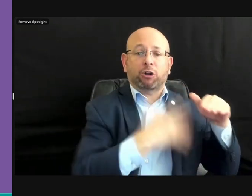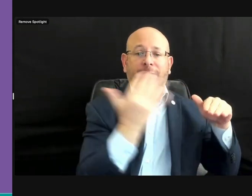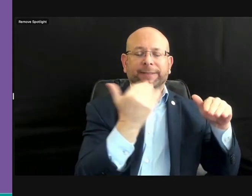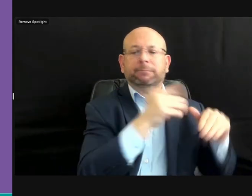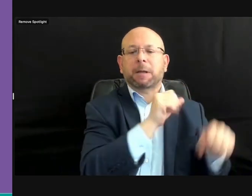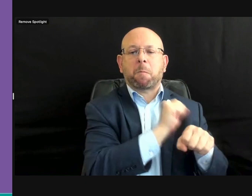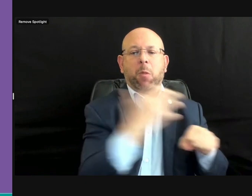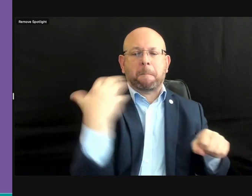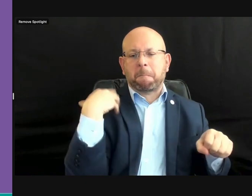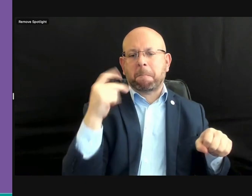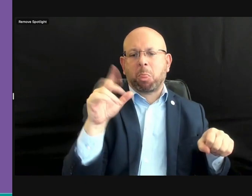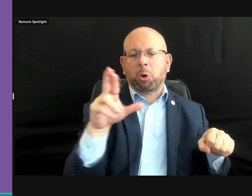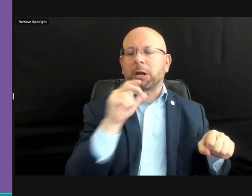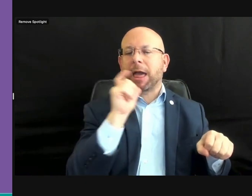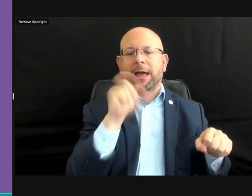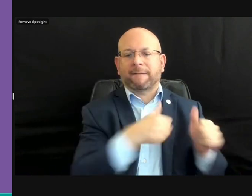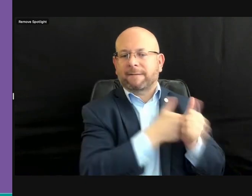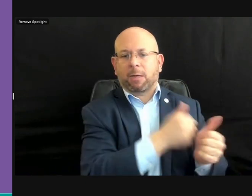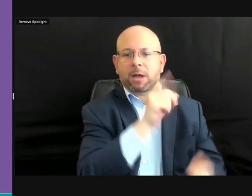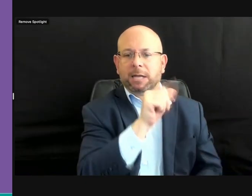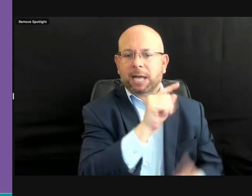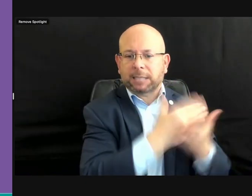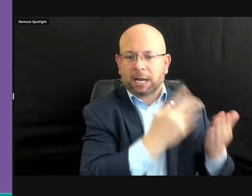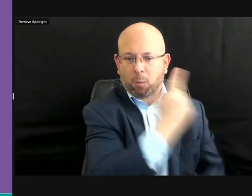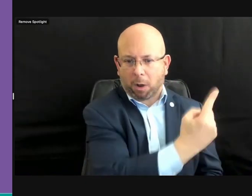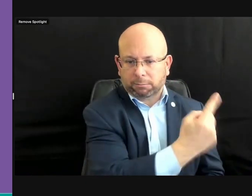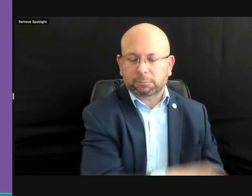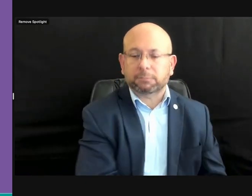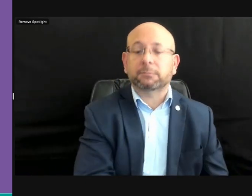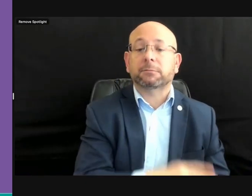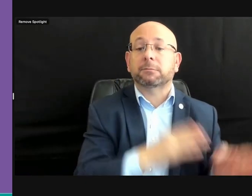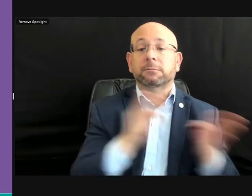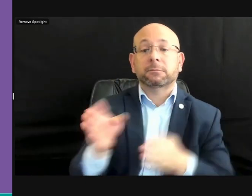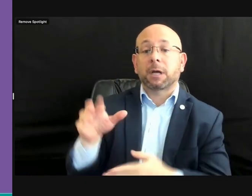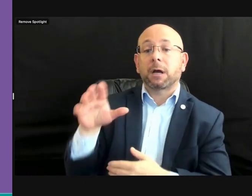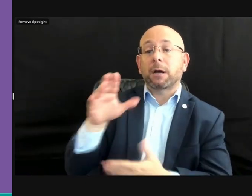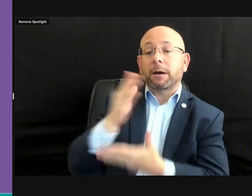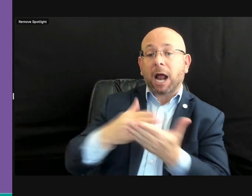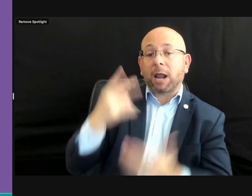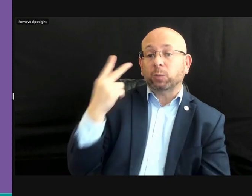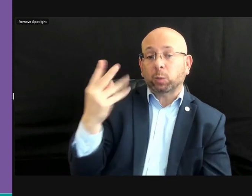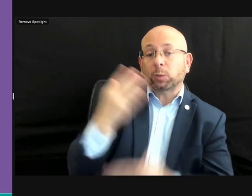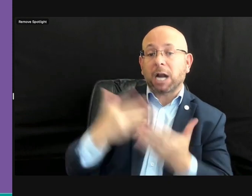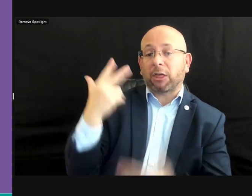that any employers with 15 or less employees do not have to comply with Title I. Title II